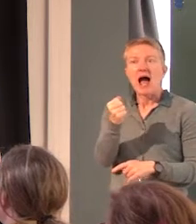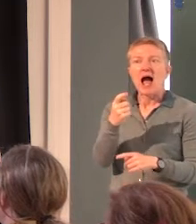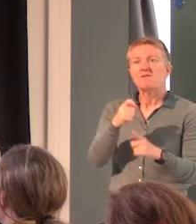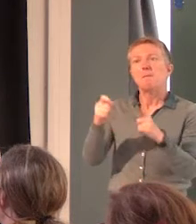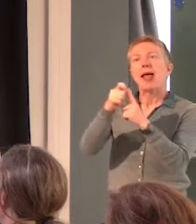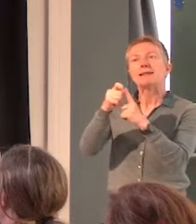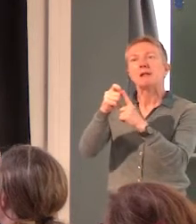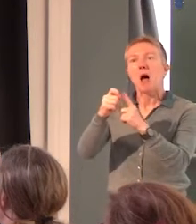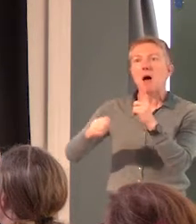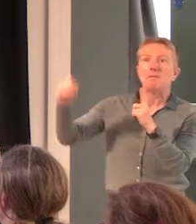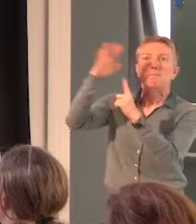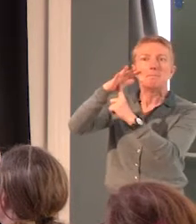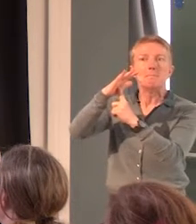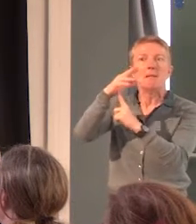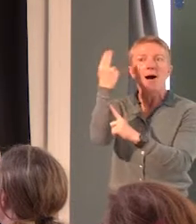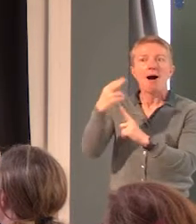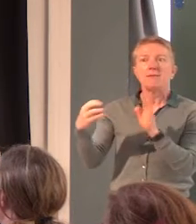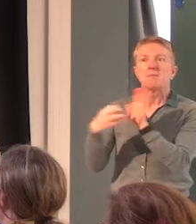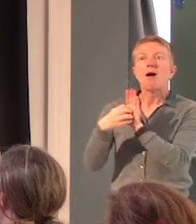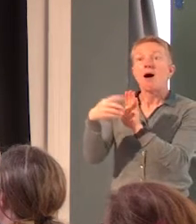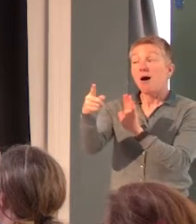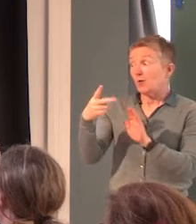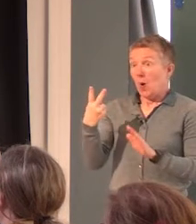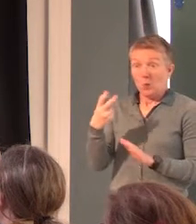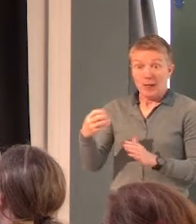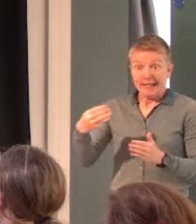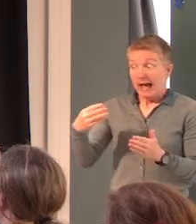So in 2019, after a two-year-long journey with Artsmark,